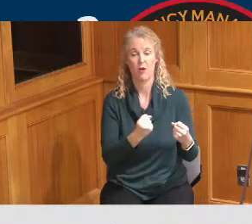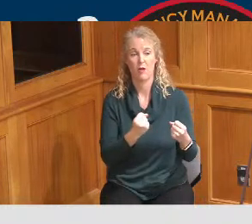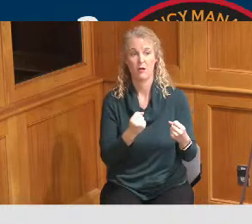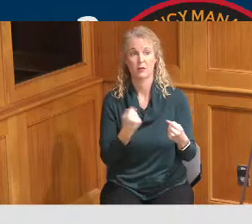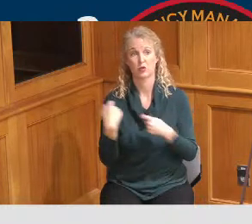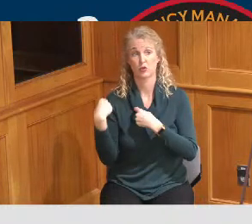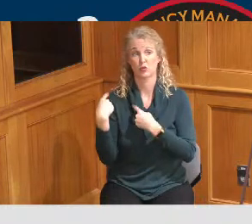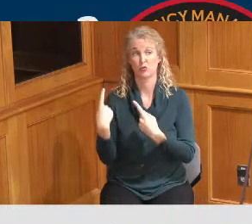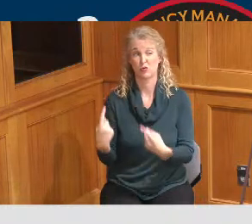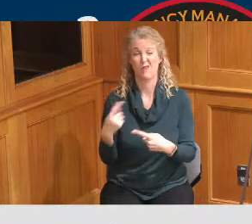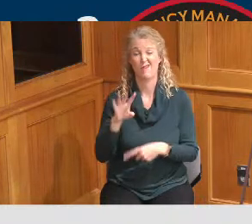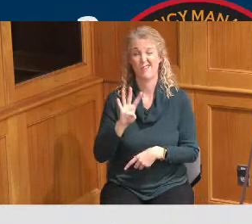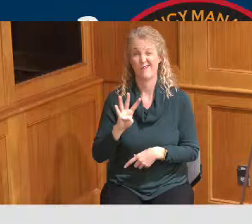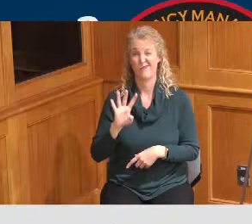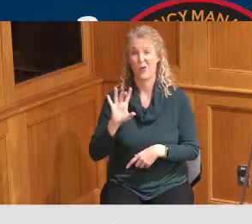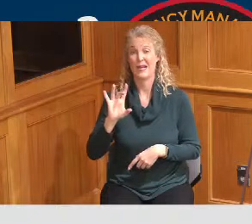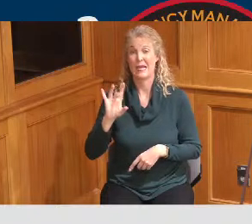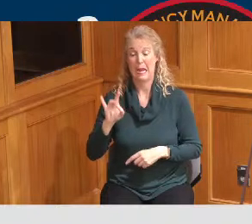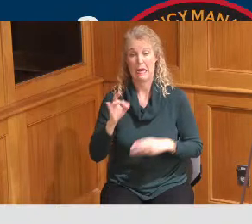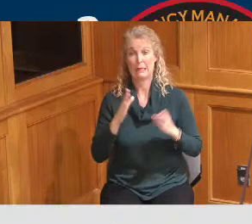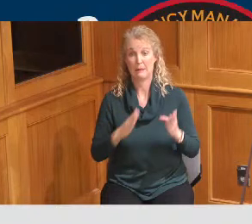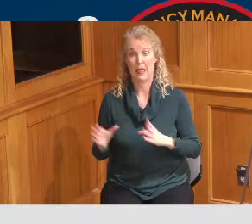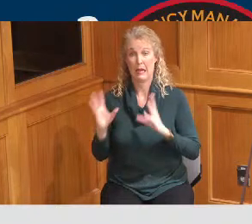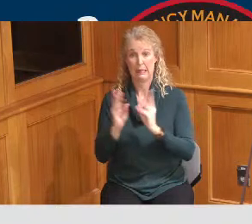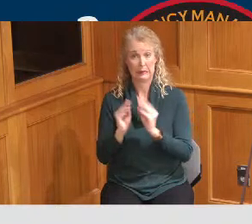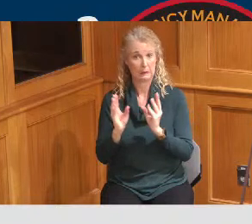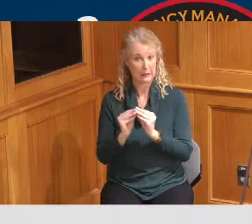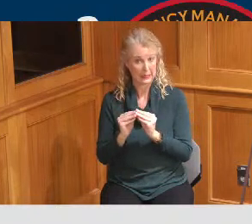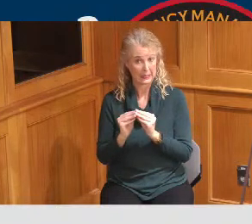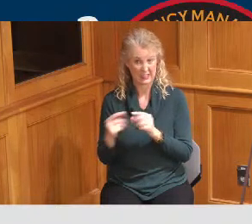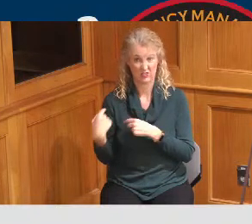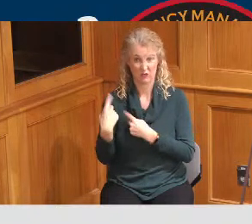meetings with over 80 partner agencies Over a four-year period it really got hot and heavy